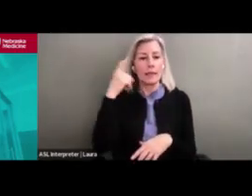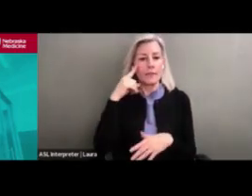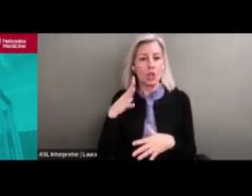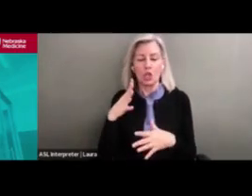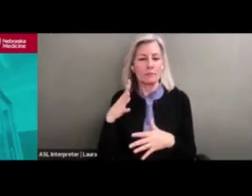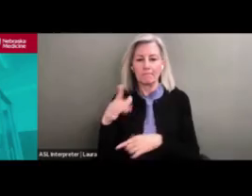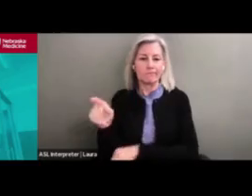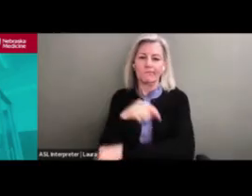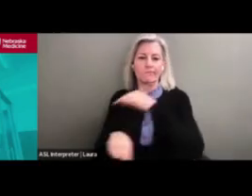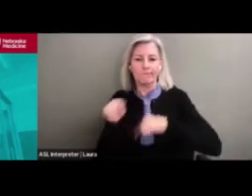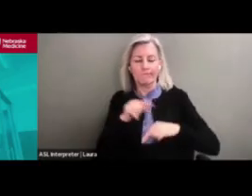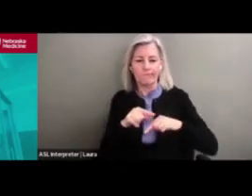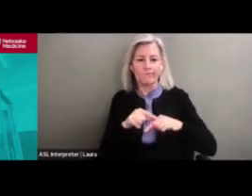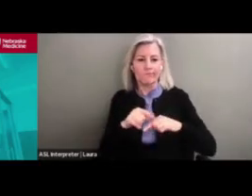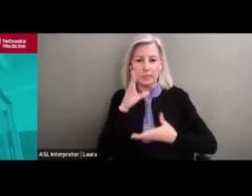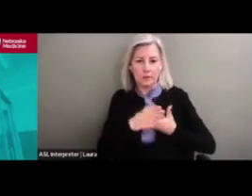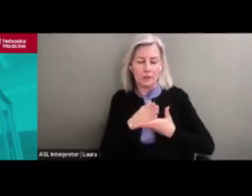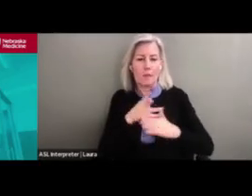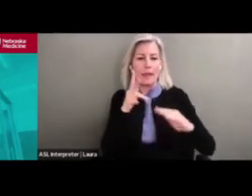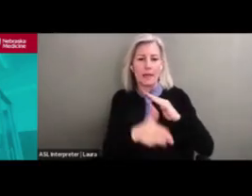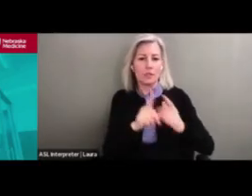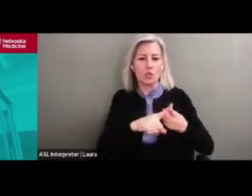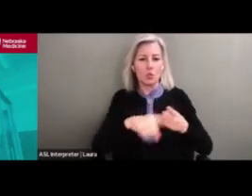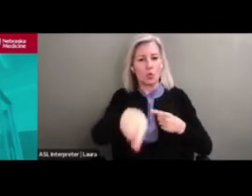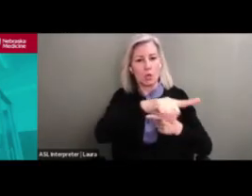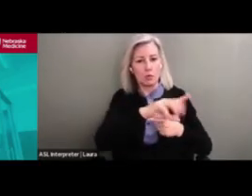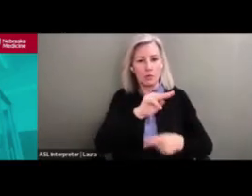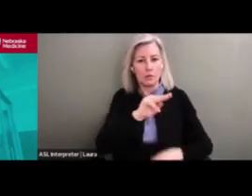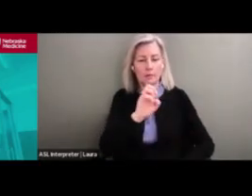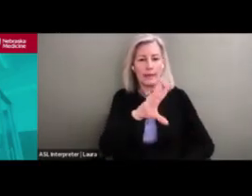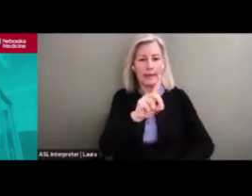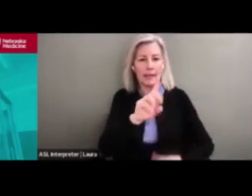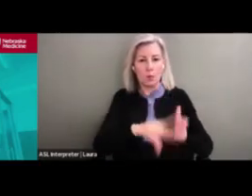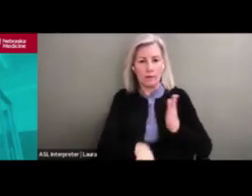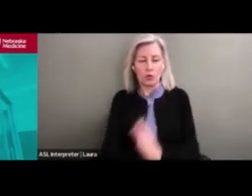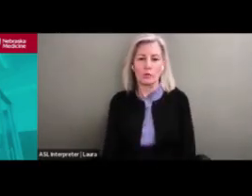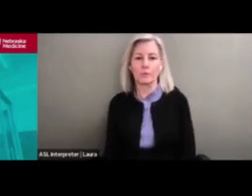impact them, individuals working the state leadership and state